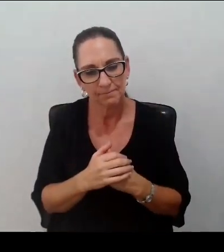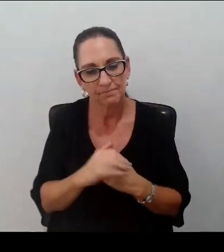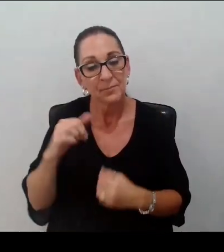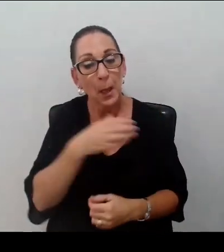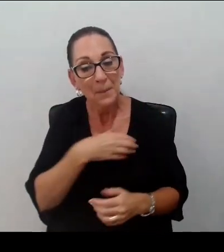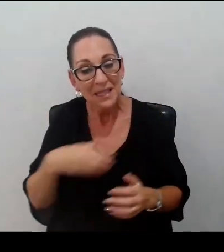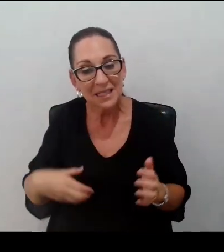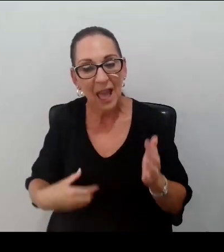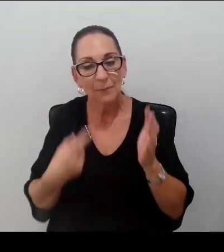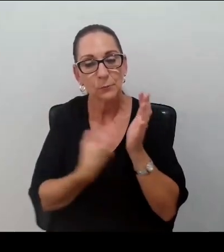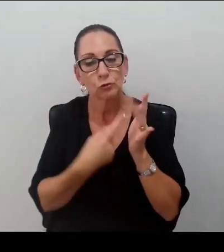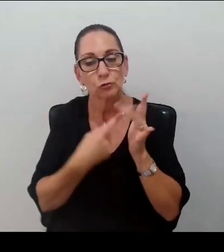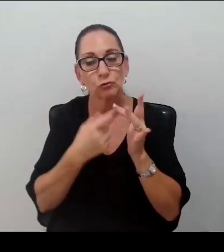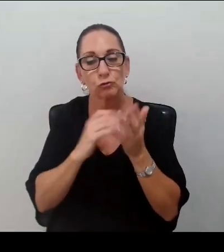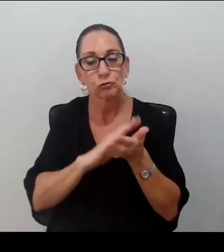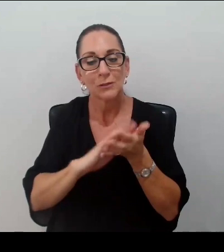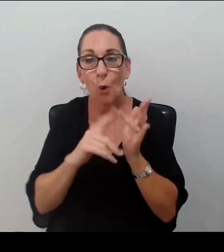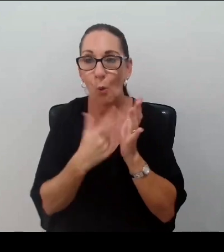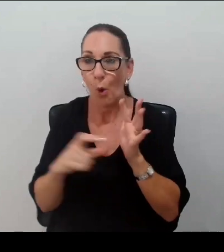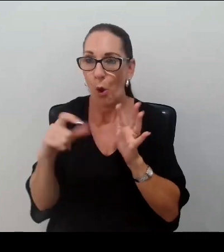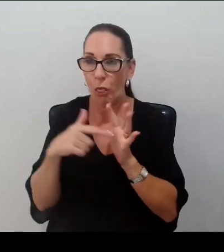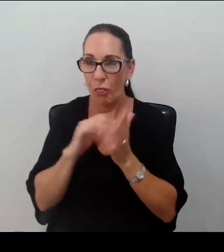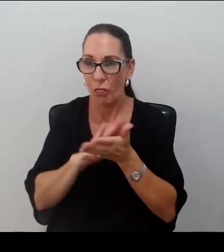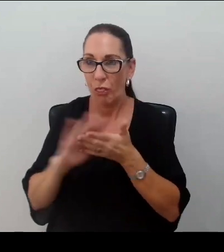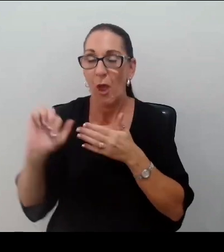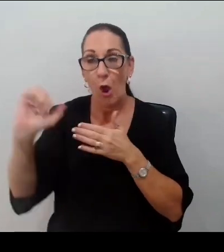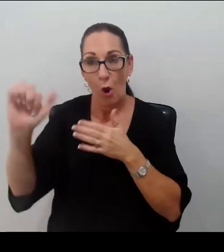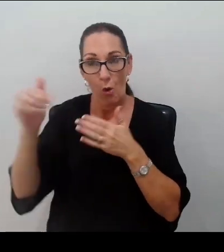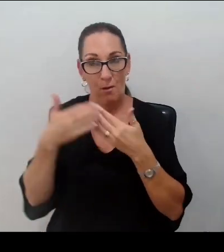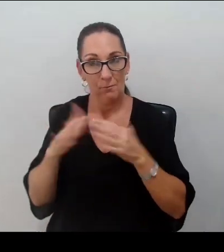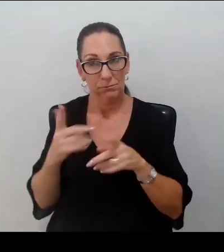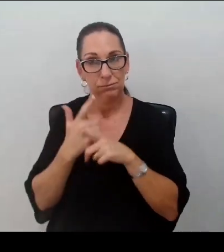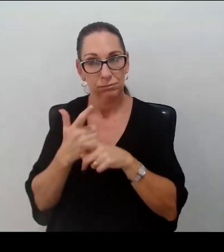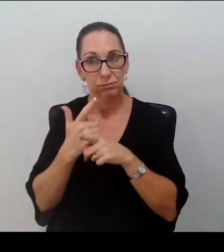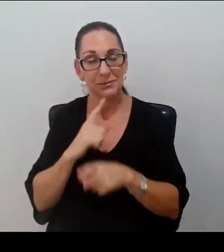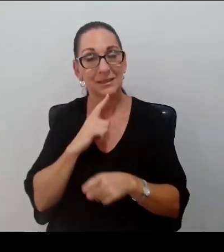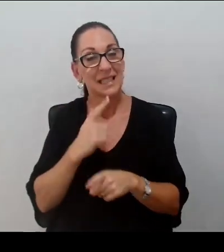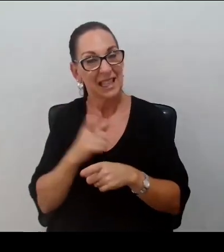address, referenced that the Government’s response to the Disability Royal Commission,